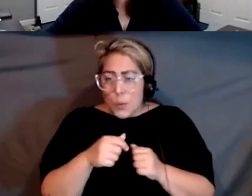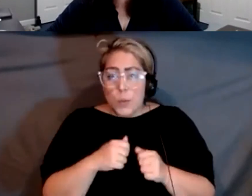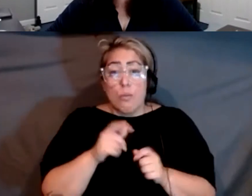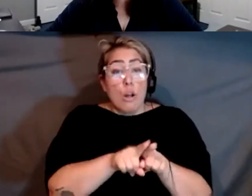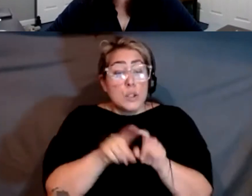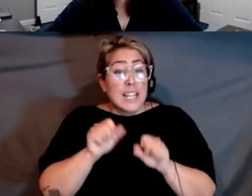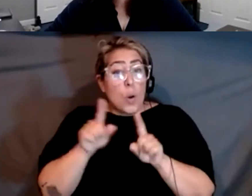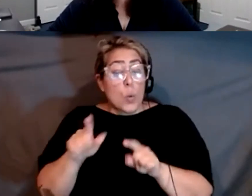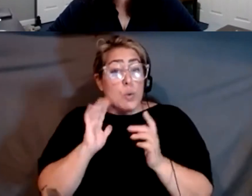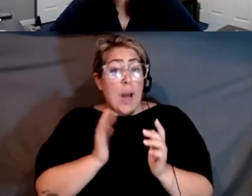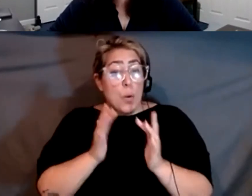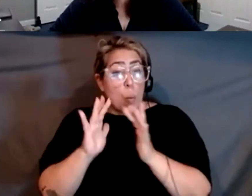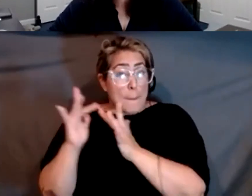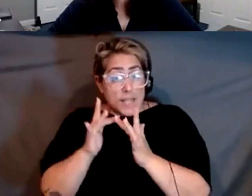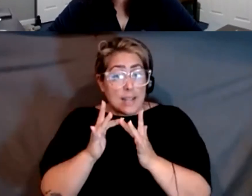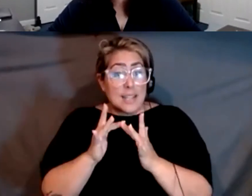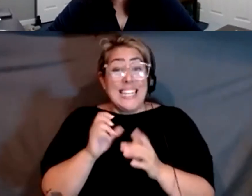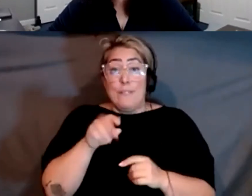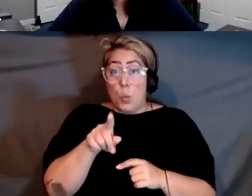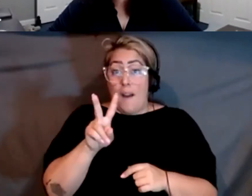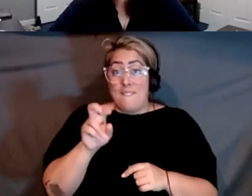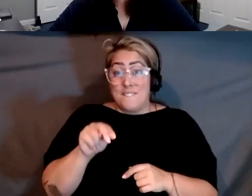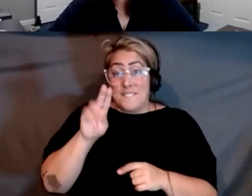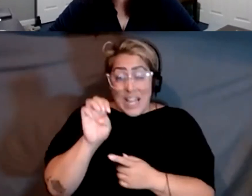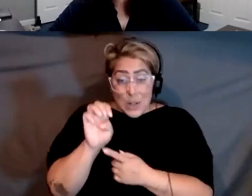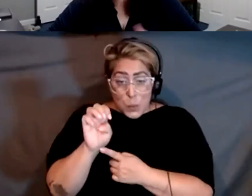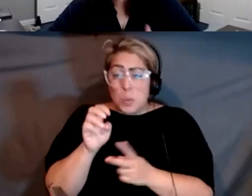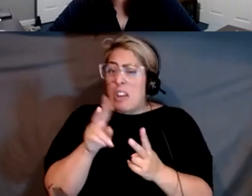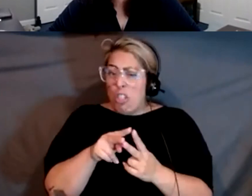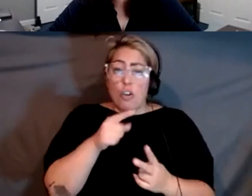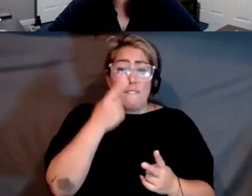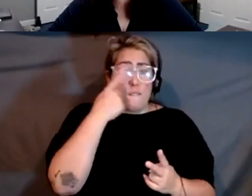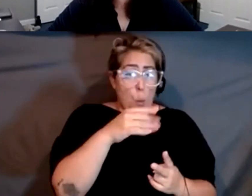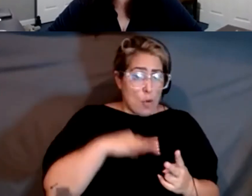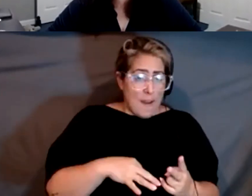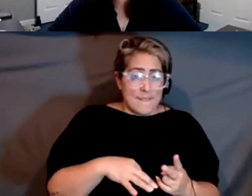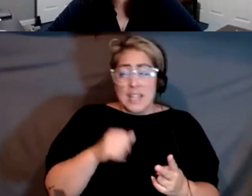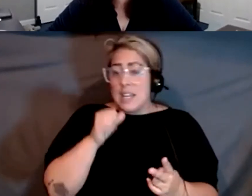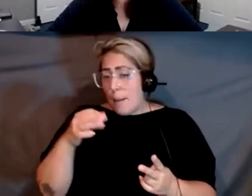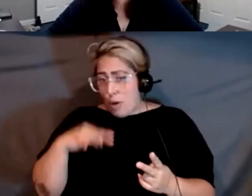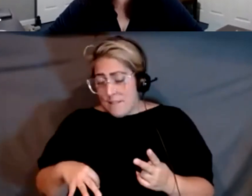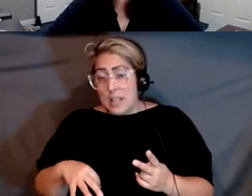for-profit or nonprofit but independent. You are not a subsidiary of